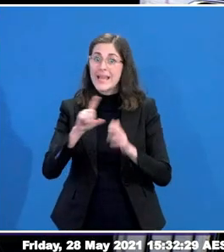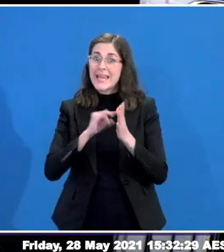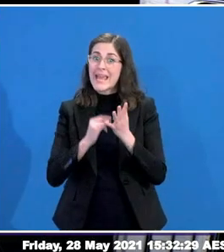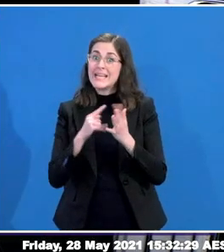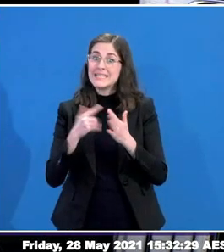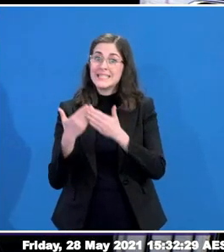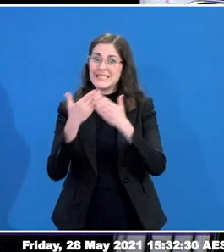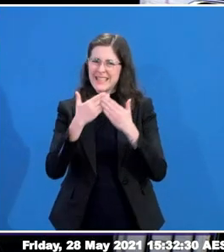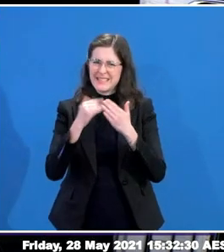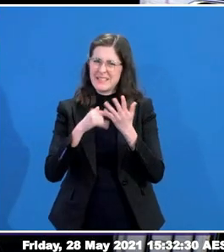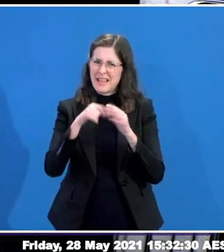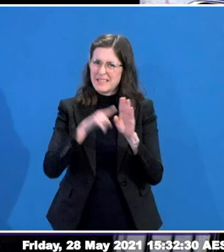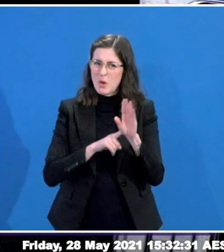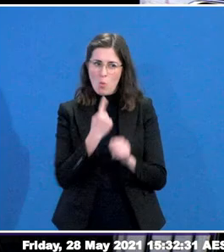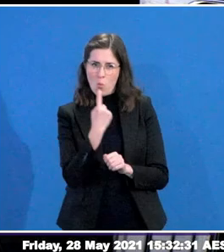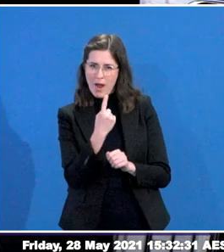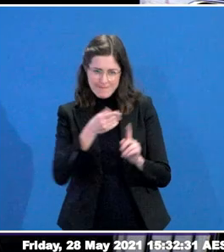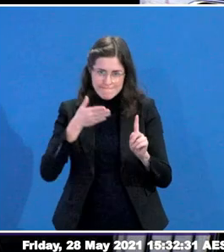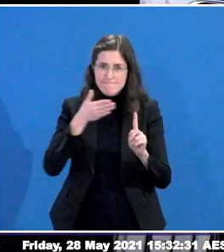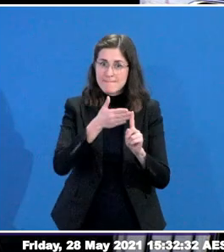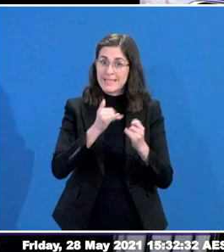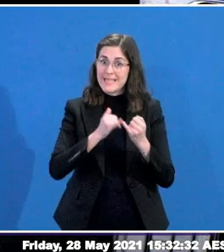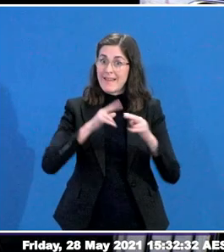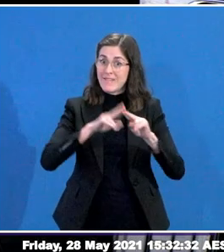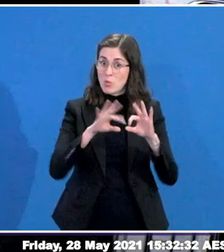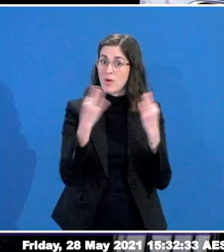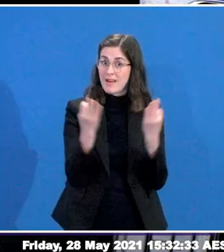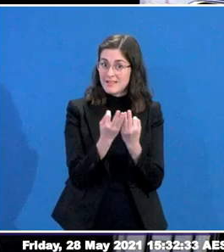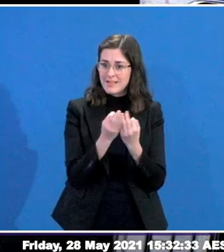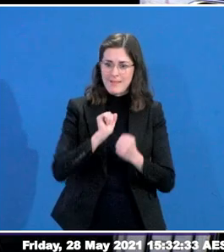a single service provider, Sunnyfield, and its conduct in operating and